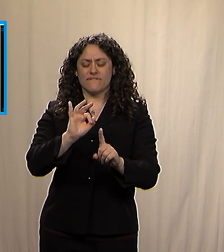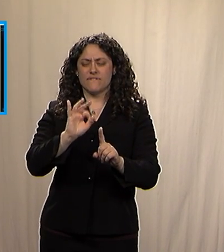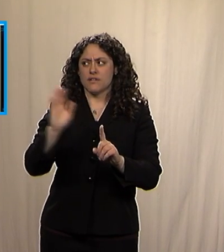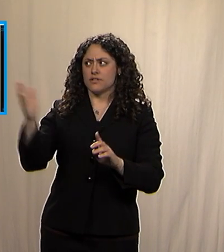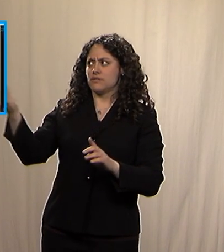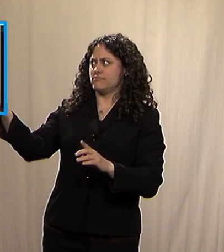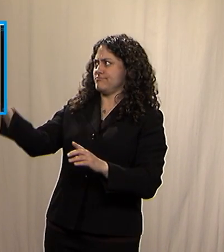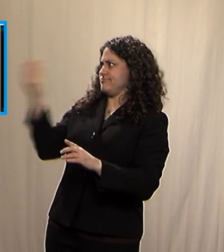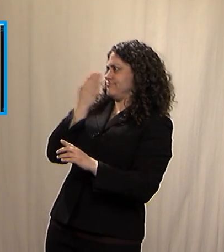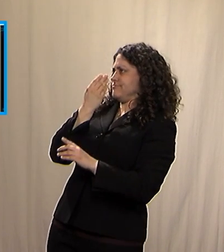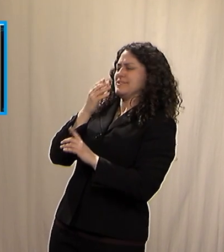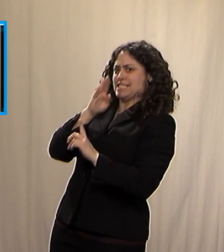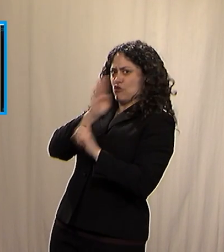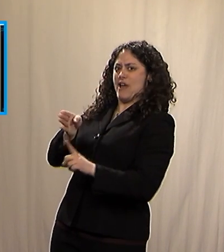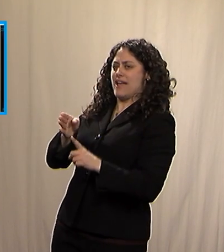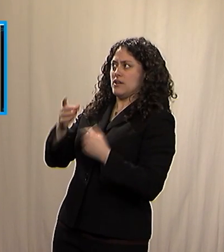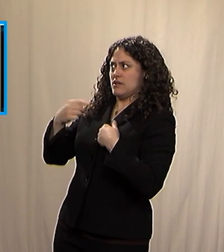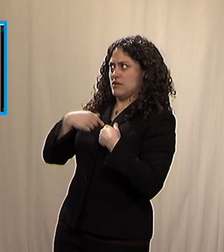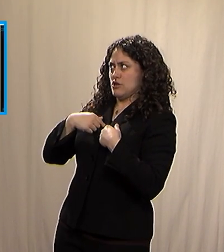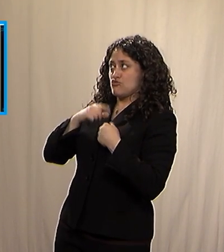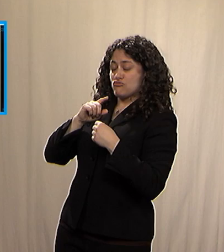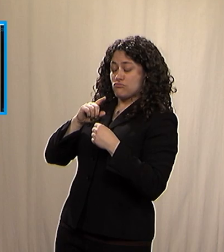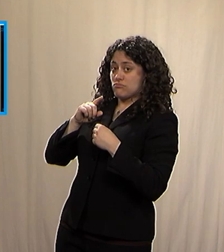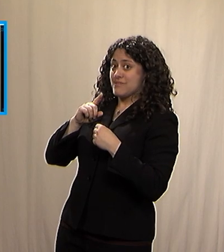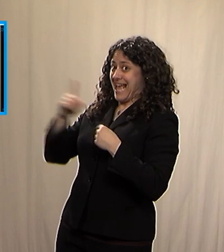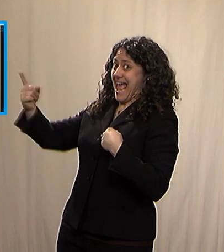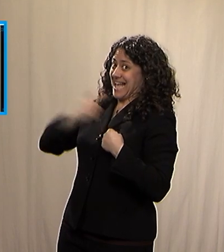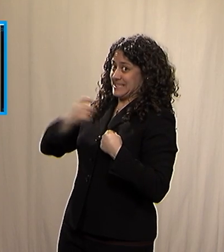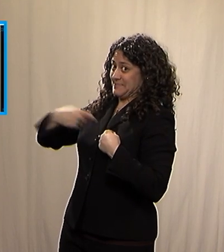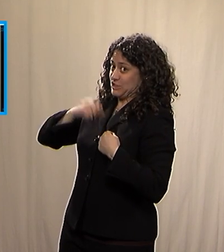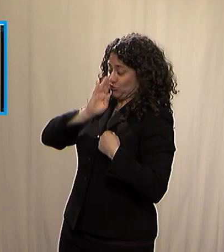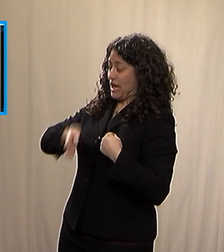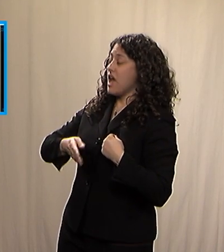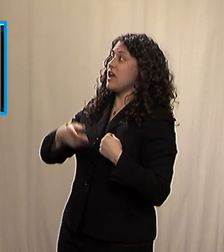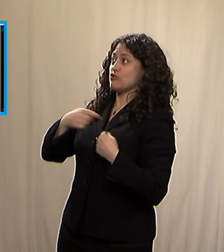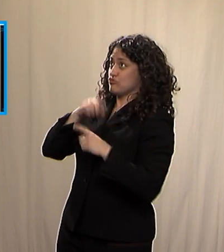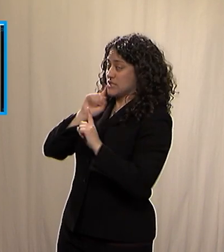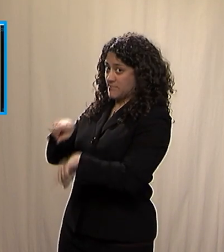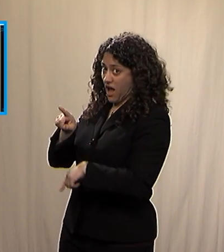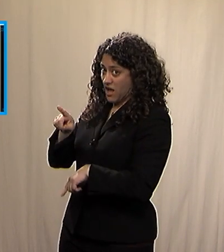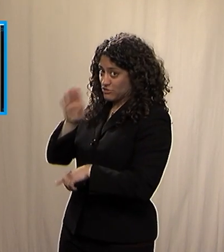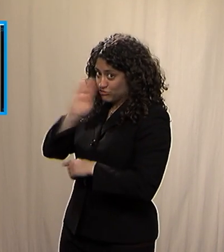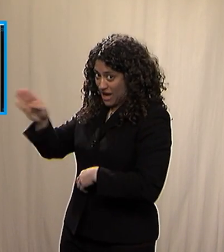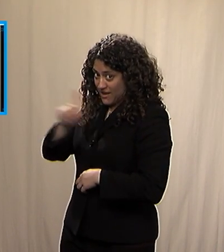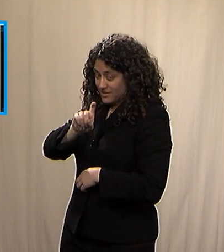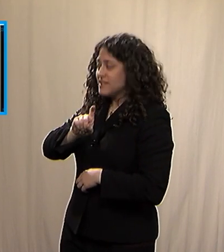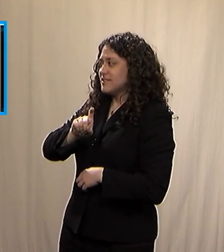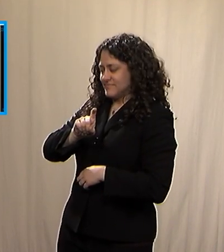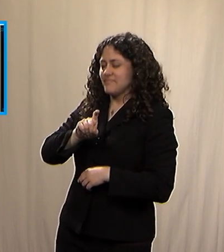and then respond directly. This comes up quite often and I'm concerned with how